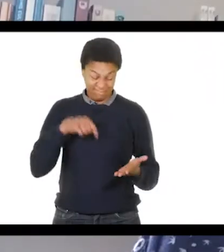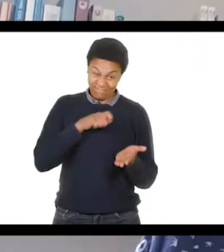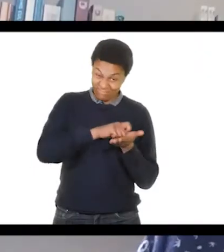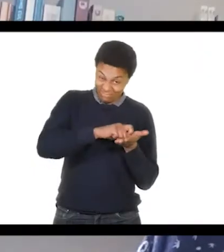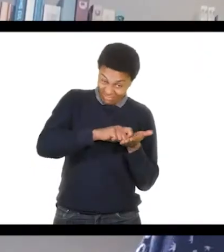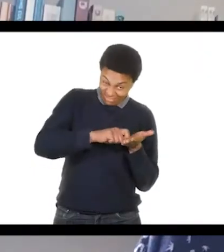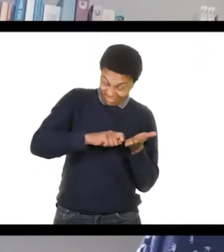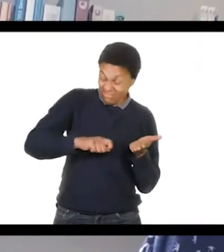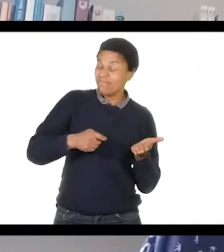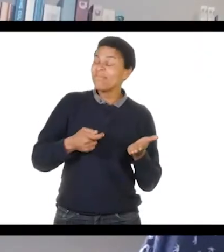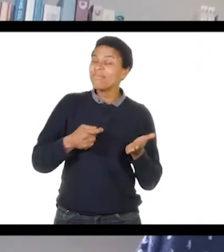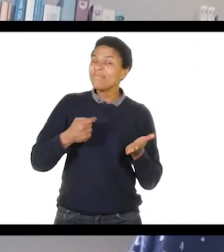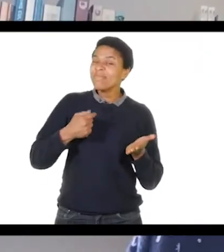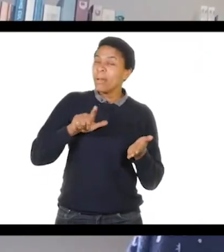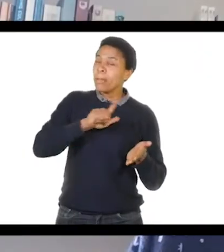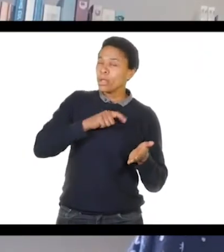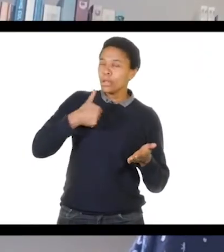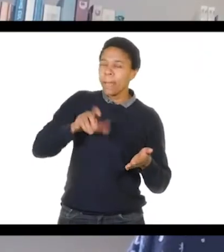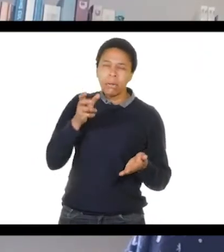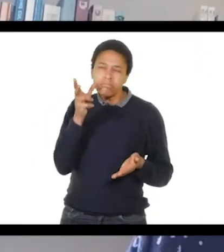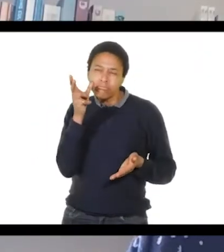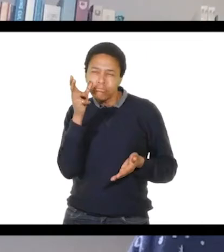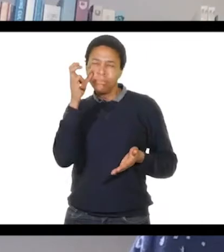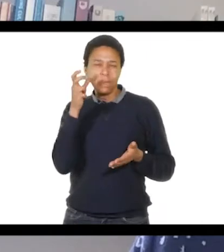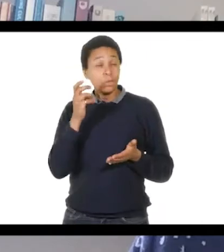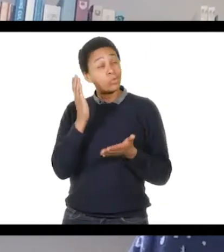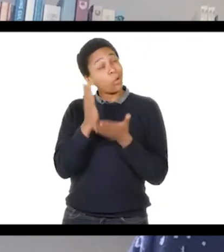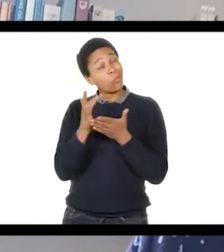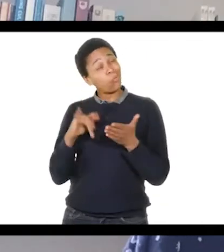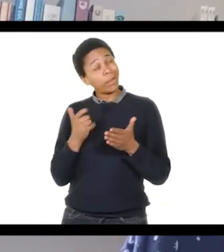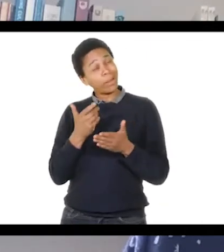I wrote this piece in response to listening to a wonderful real-life story